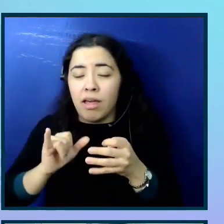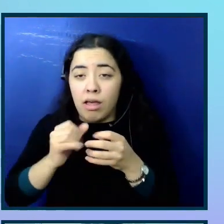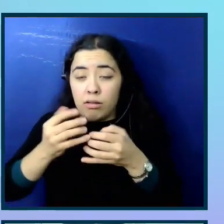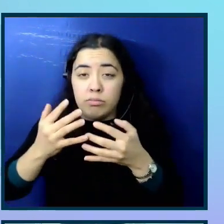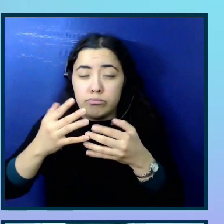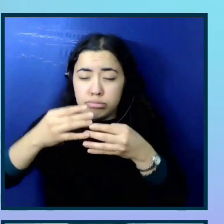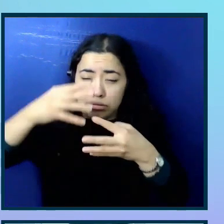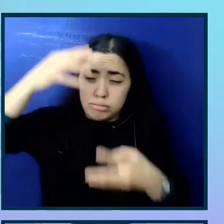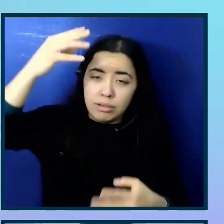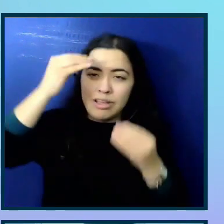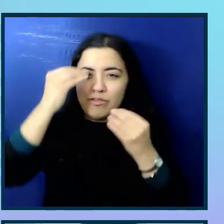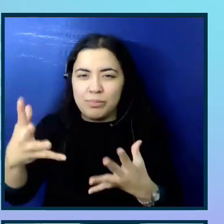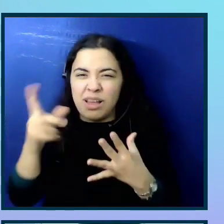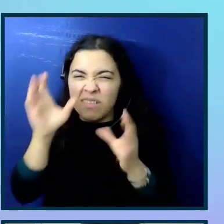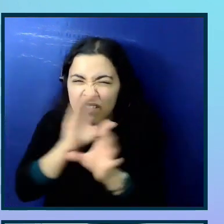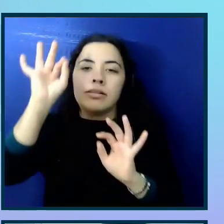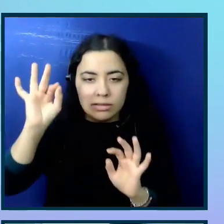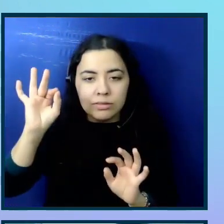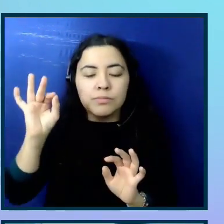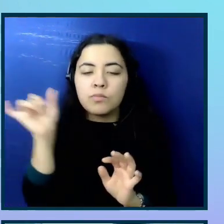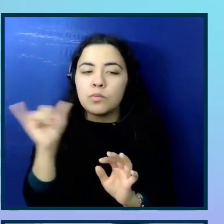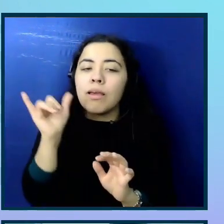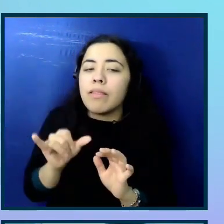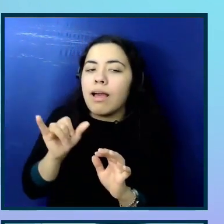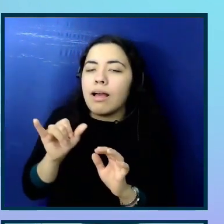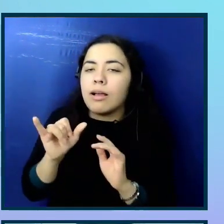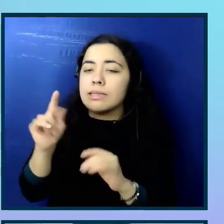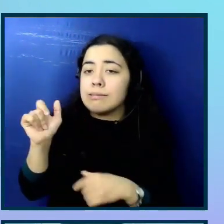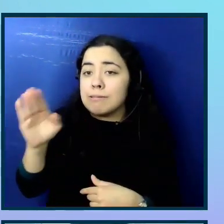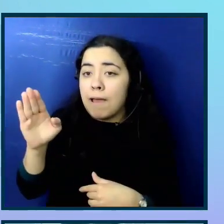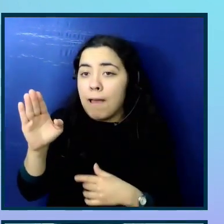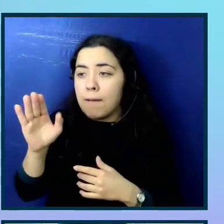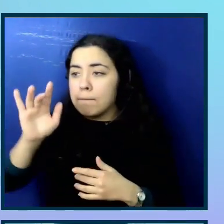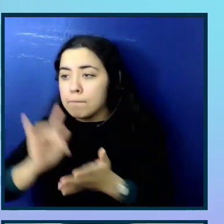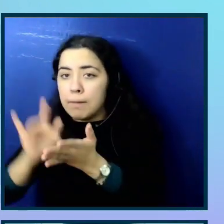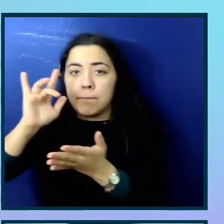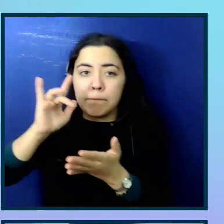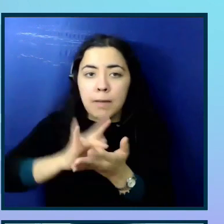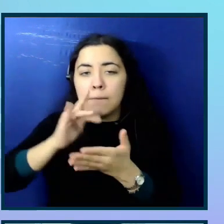Similarly, the inconsistent application navigation on different pages made information easy to miss,